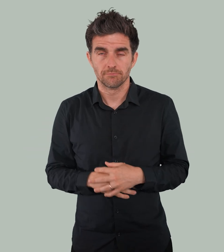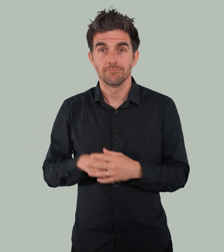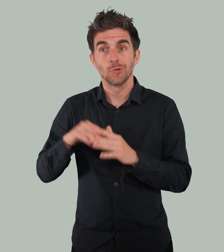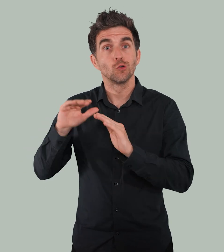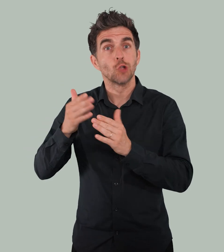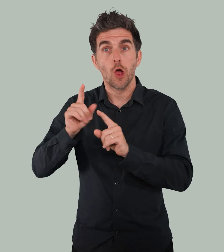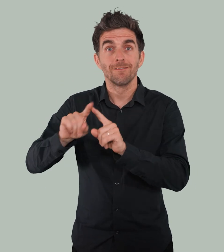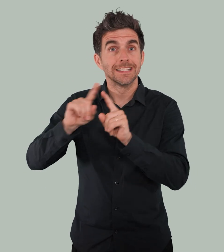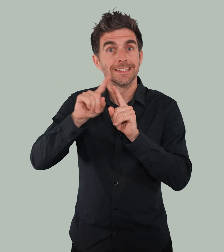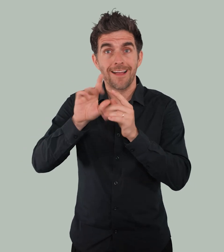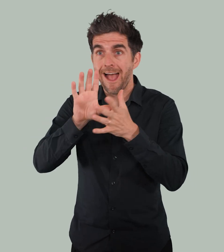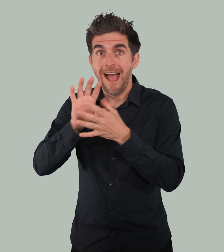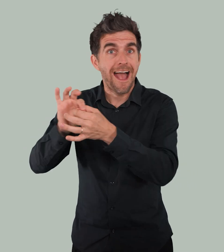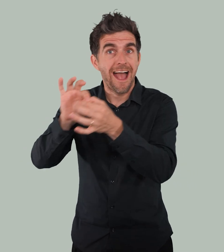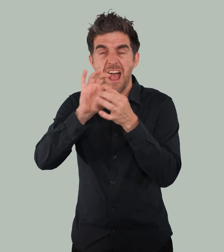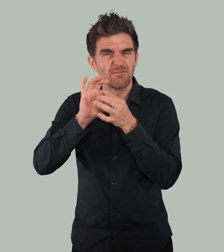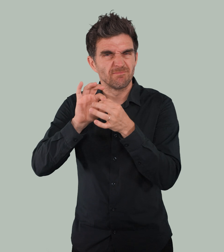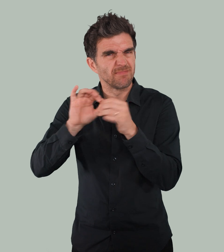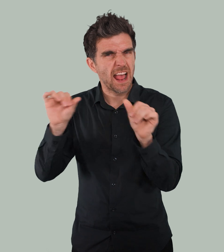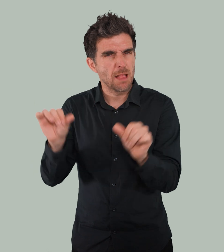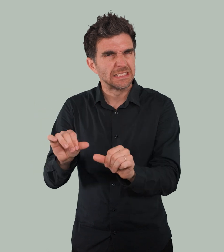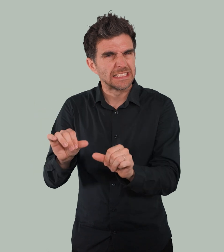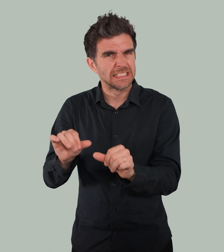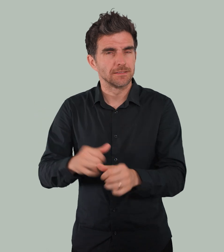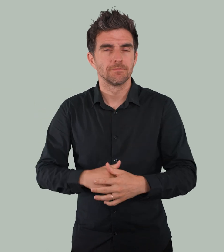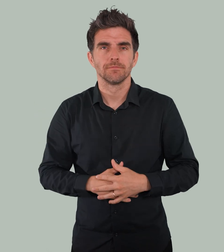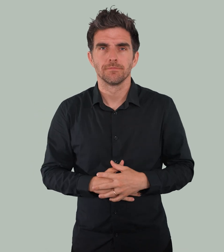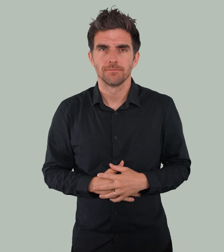limited coordination between services